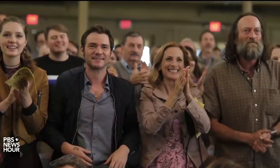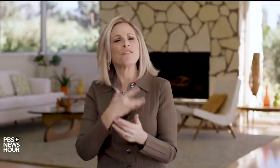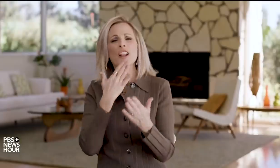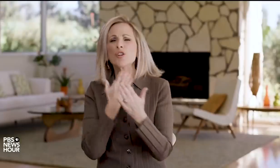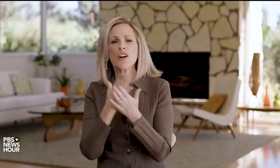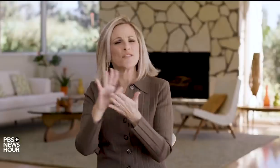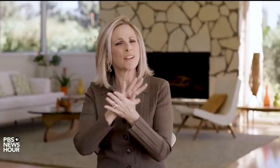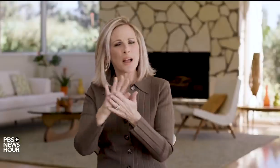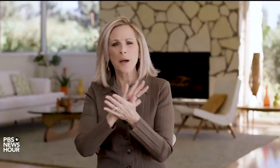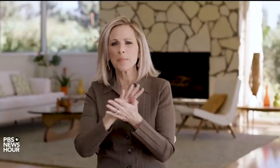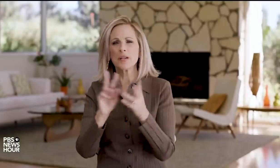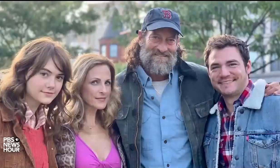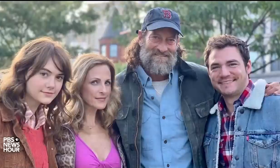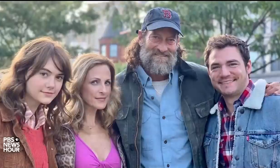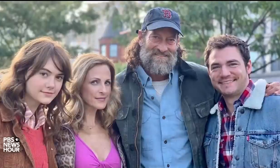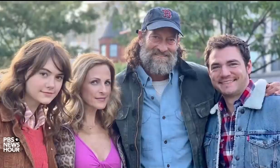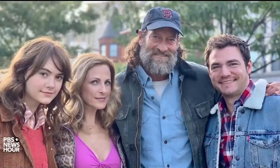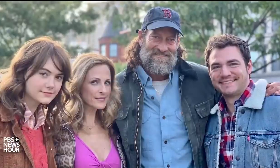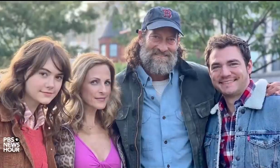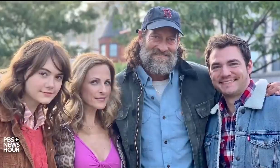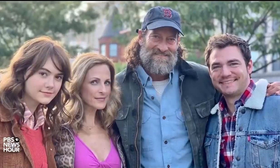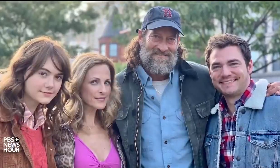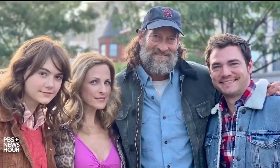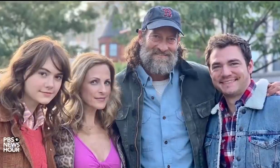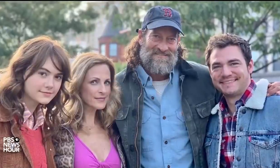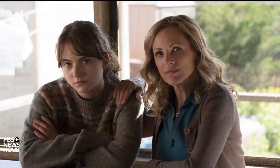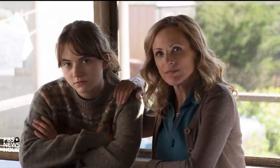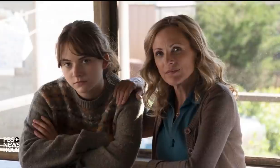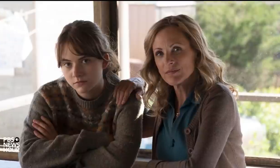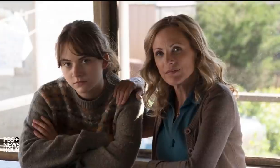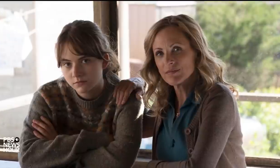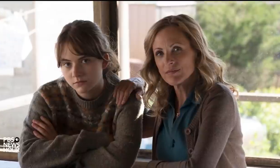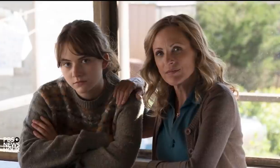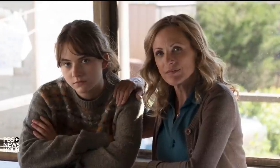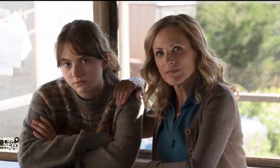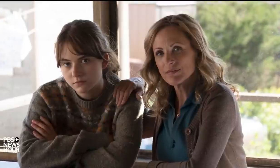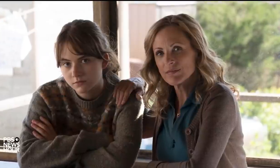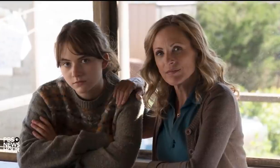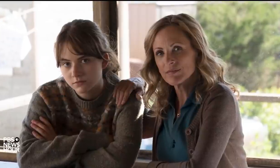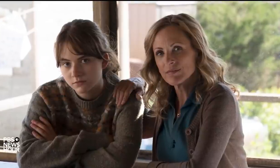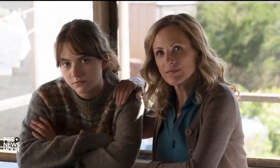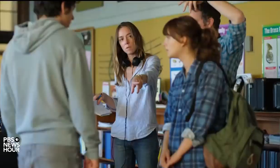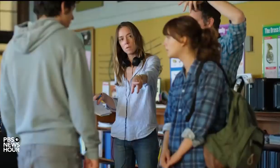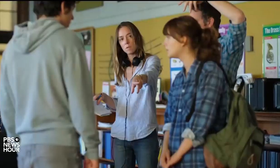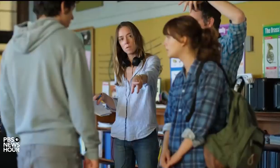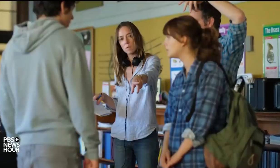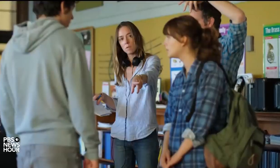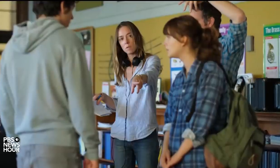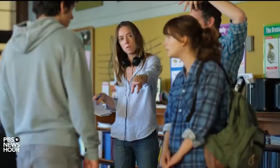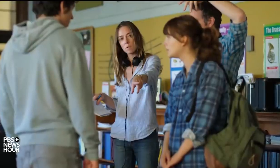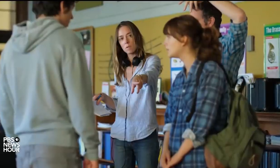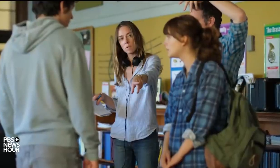in real life. It's just a feel good movie. My experience on this set was really completely different than something that had been